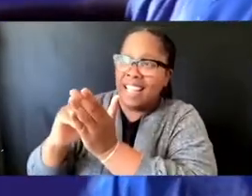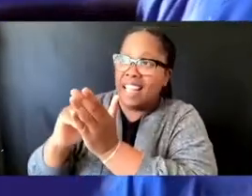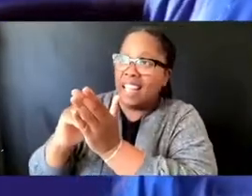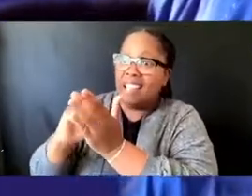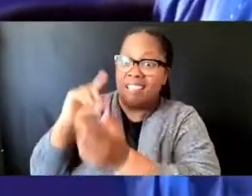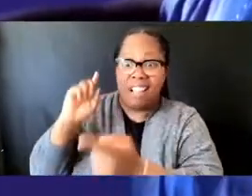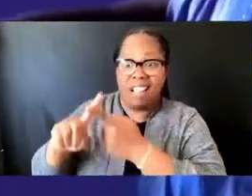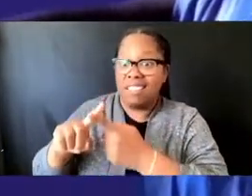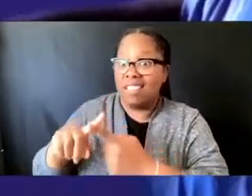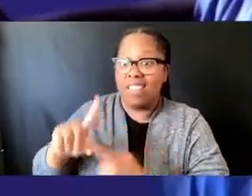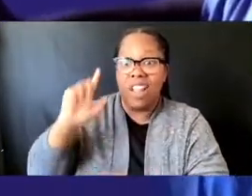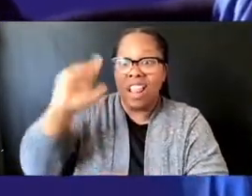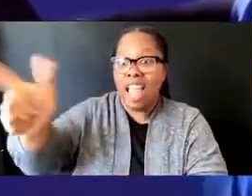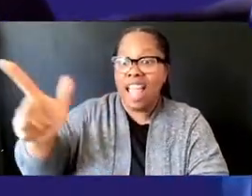thank you and fly away.